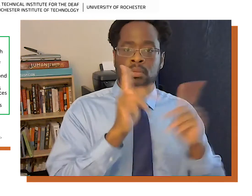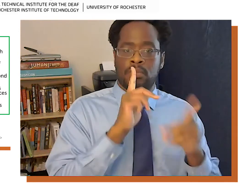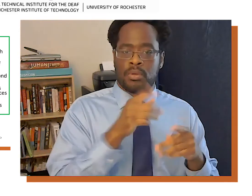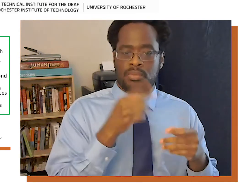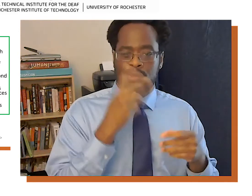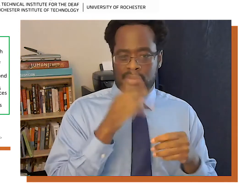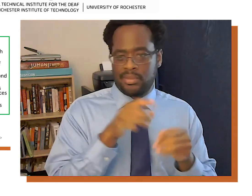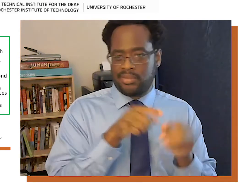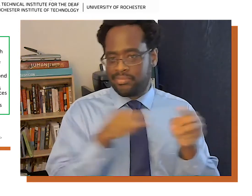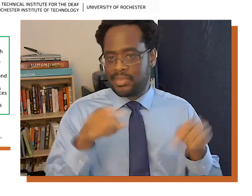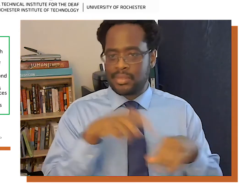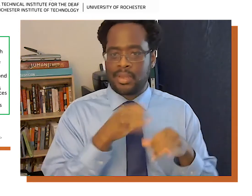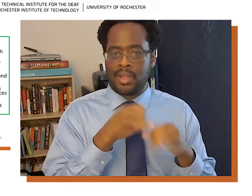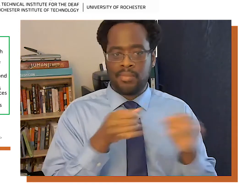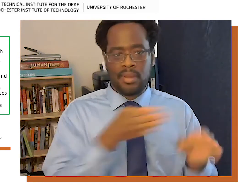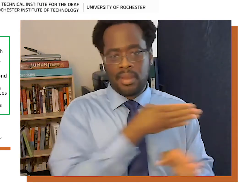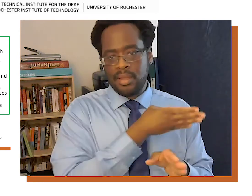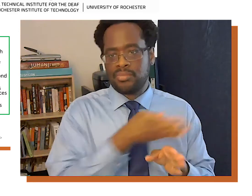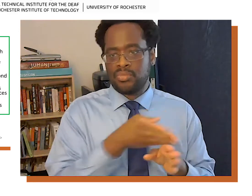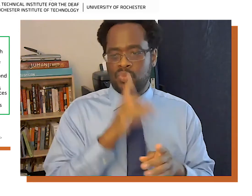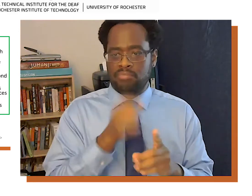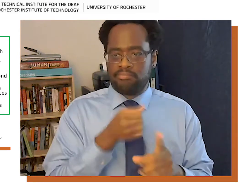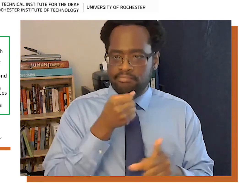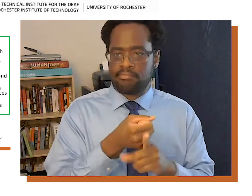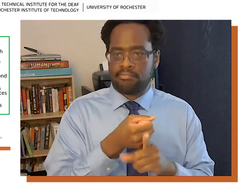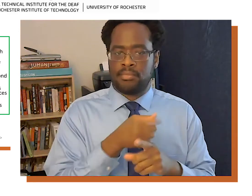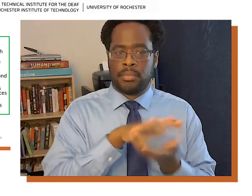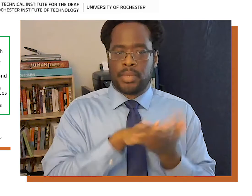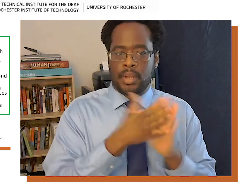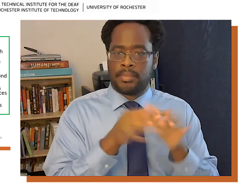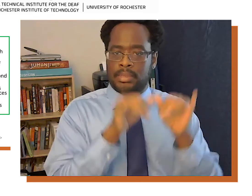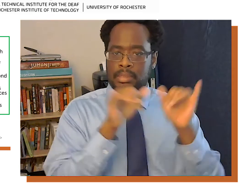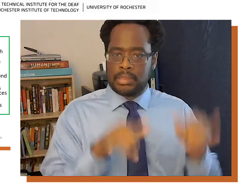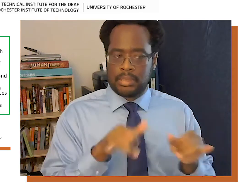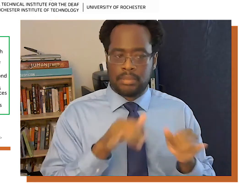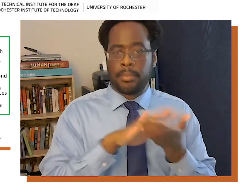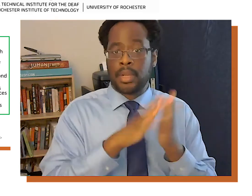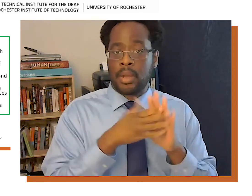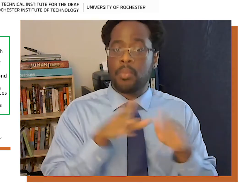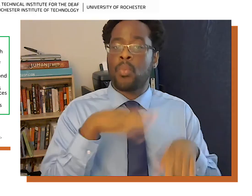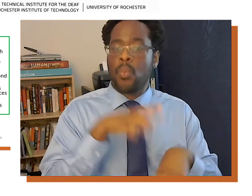to Black individuals in general and Black Deaf people more specifically...